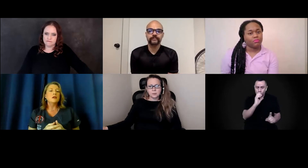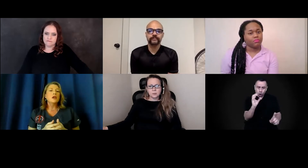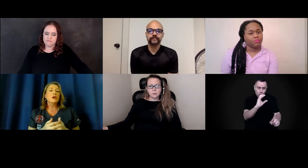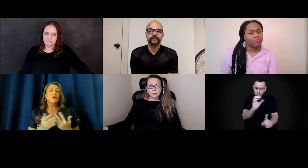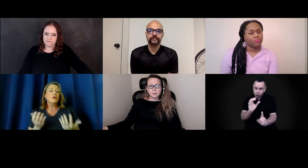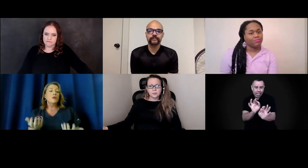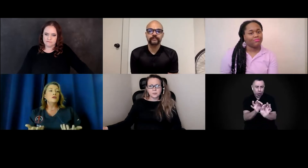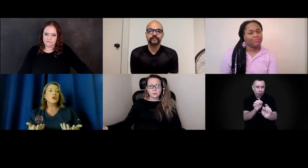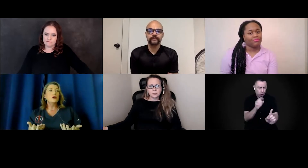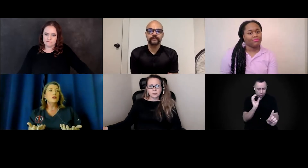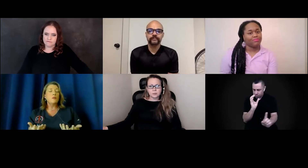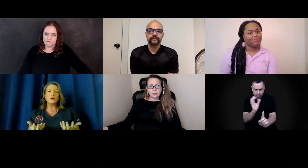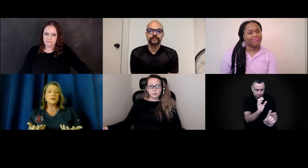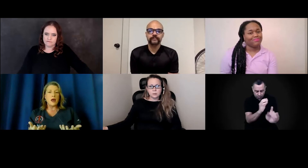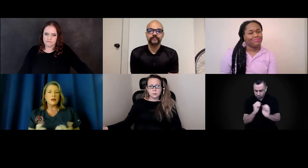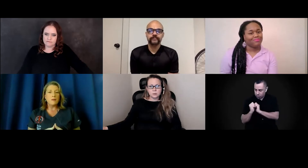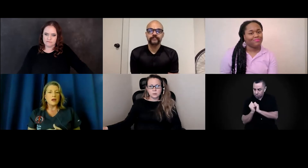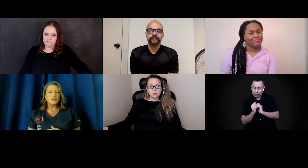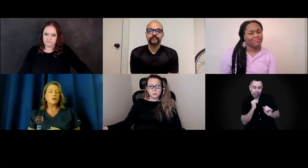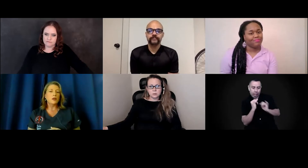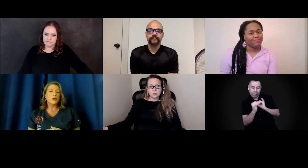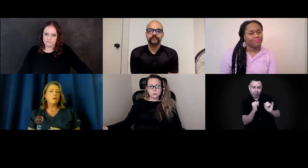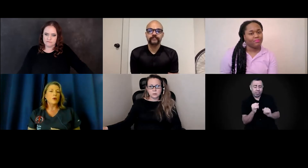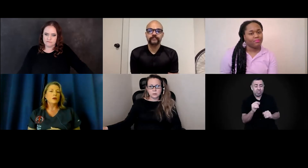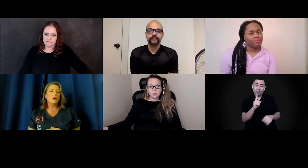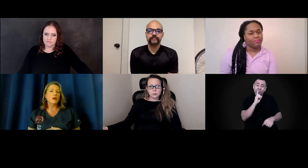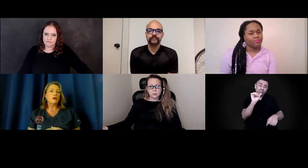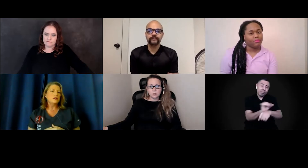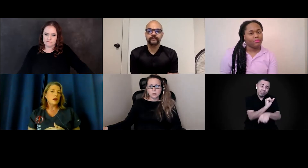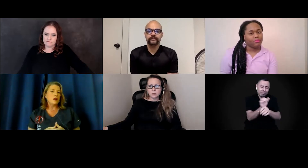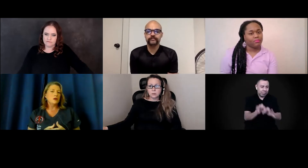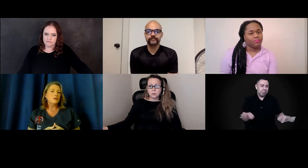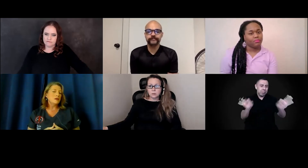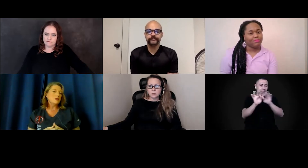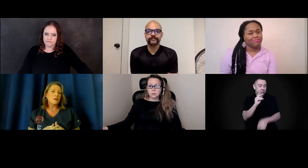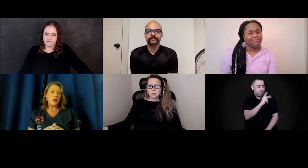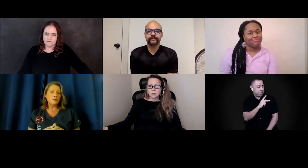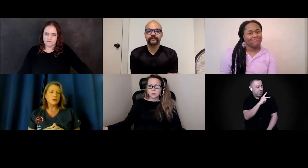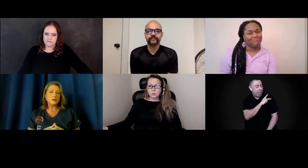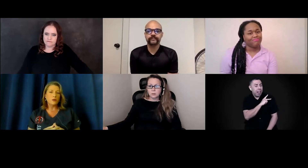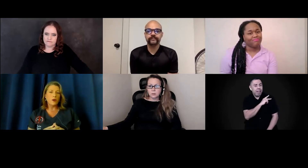And certainly a personality match is really important in our scenarios because sometimes